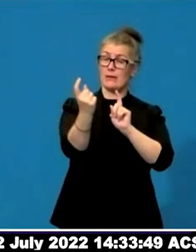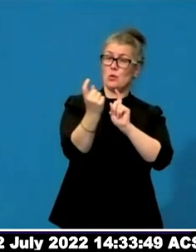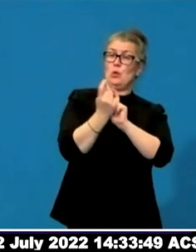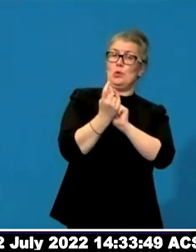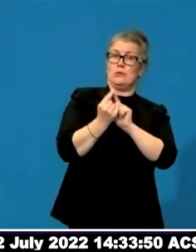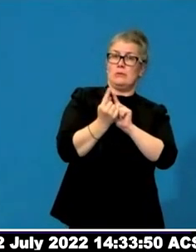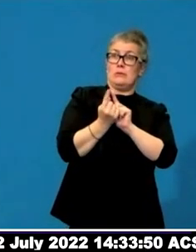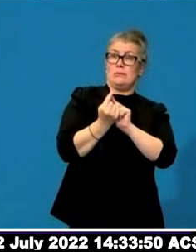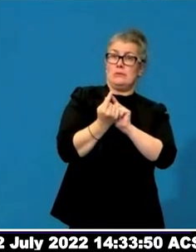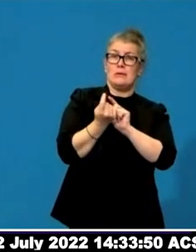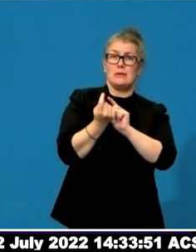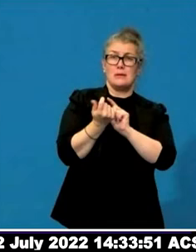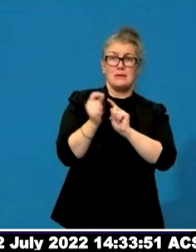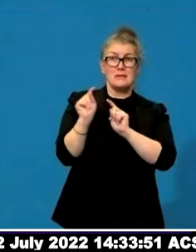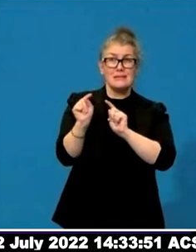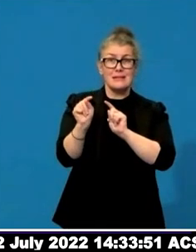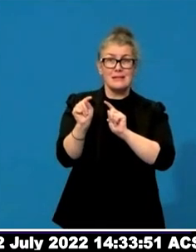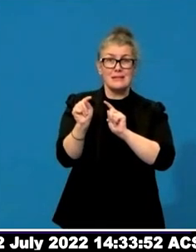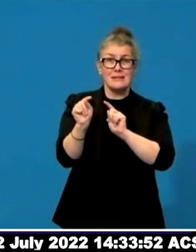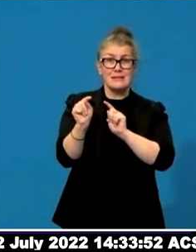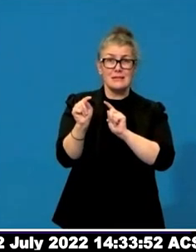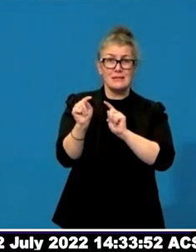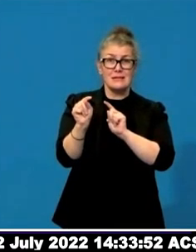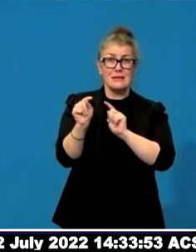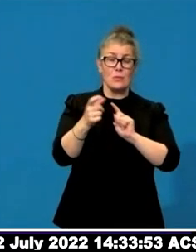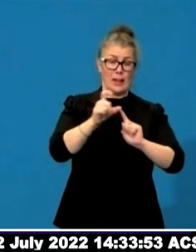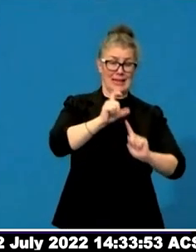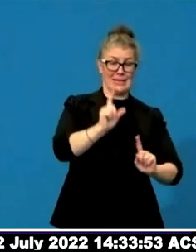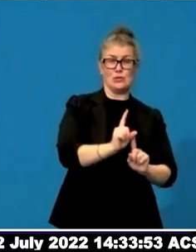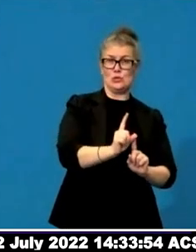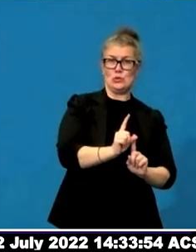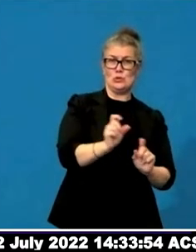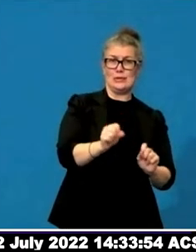or do you have clients in Cairns itself? Yes, in Cairns as well. Right. Thank you.